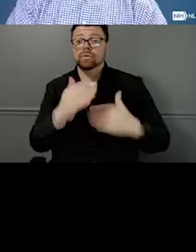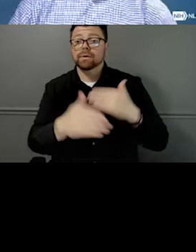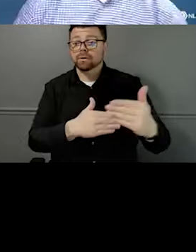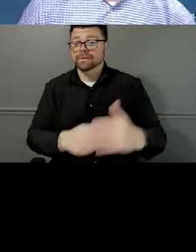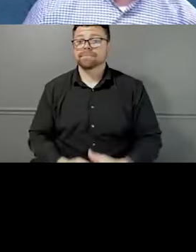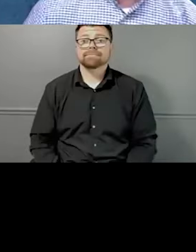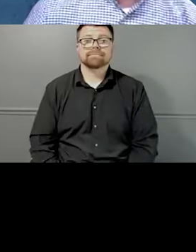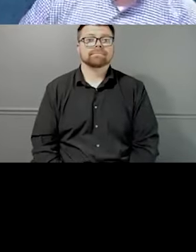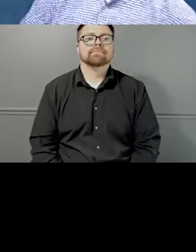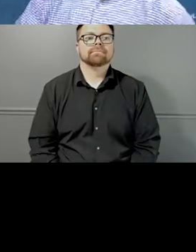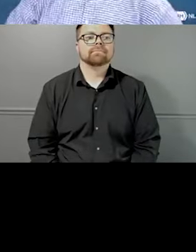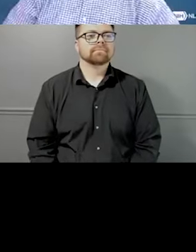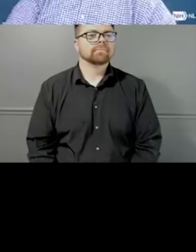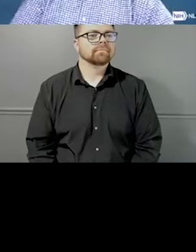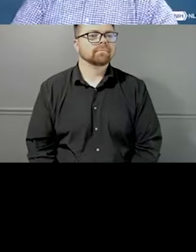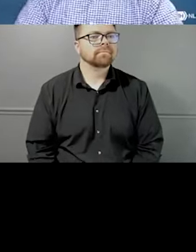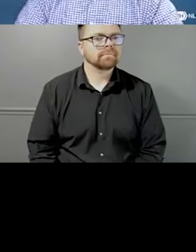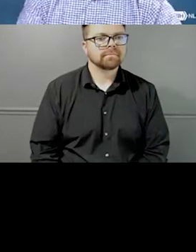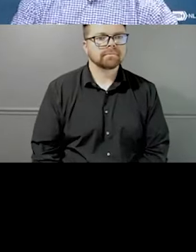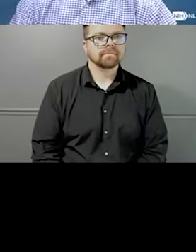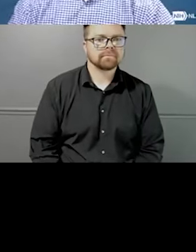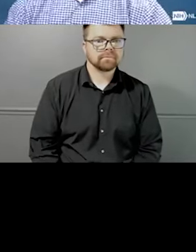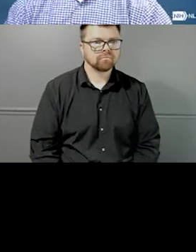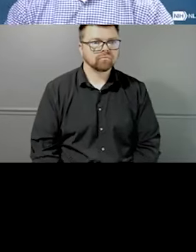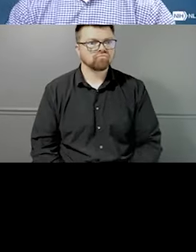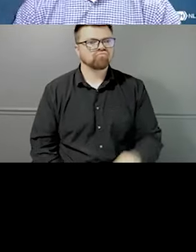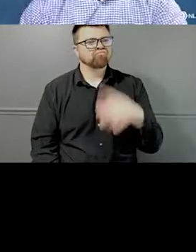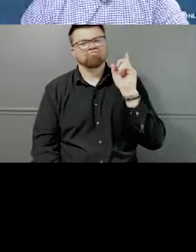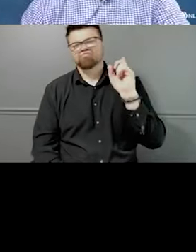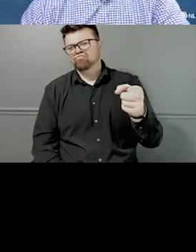Let's start with the current pending other support form.